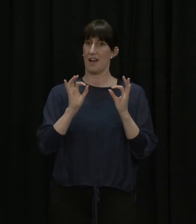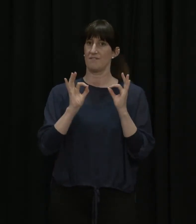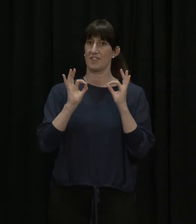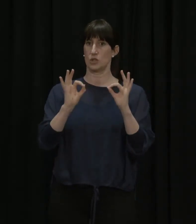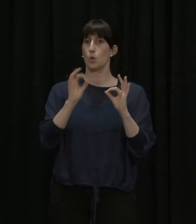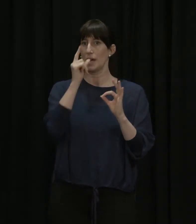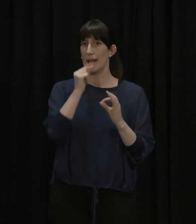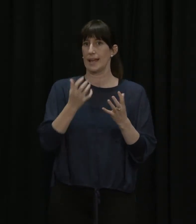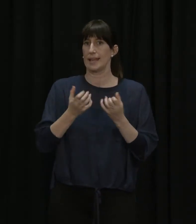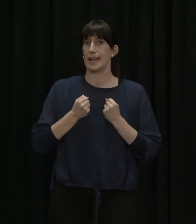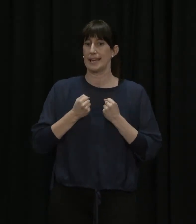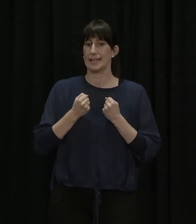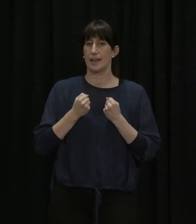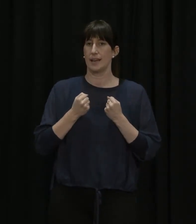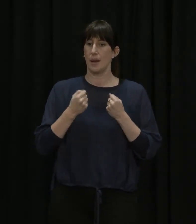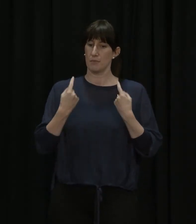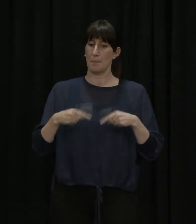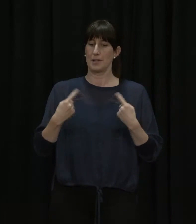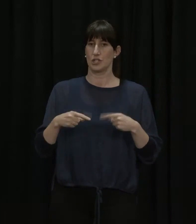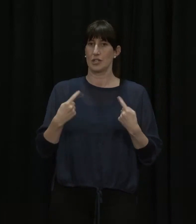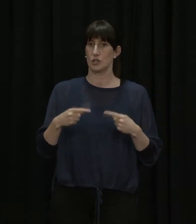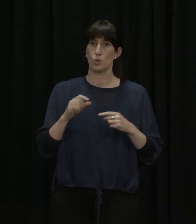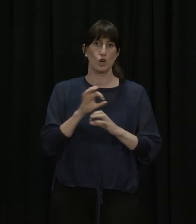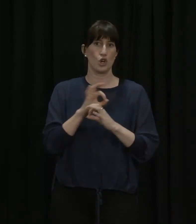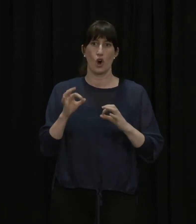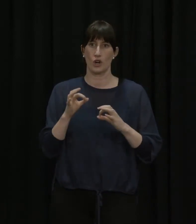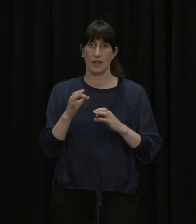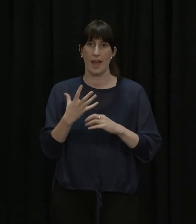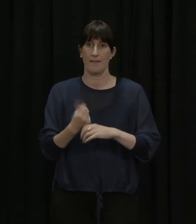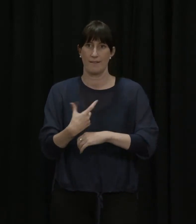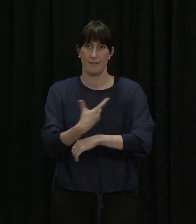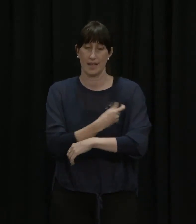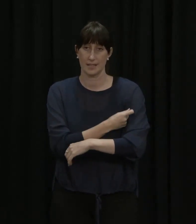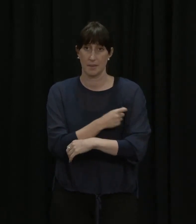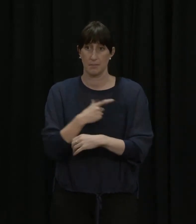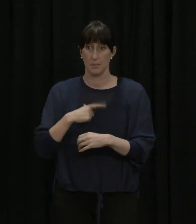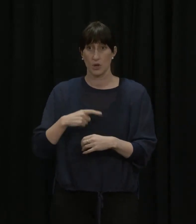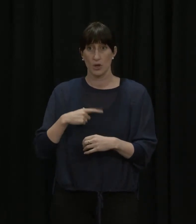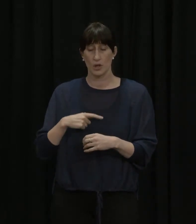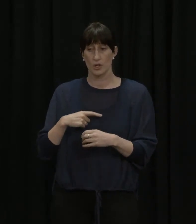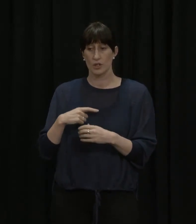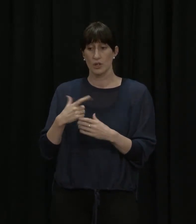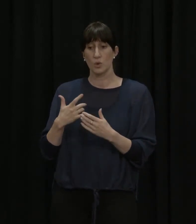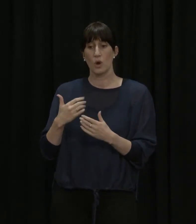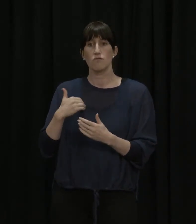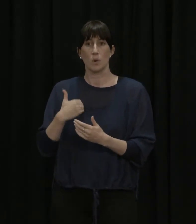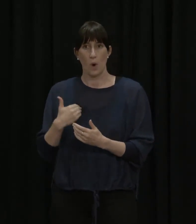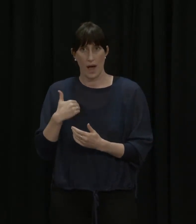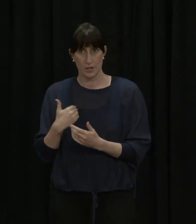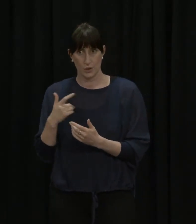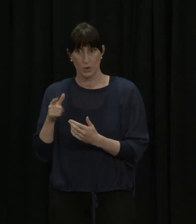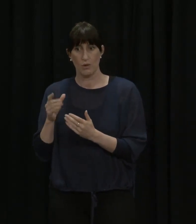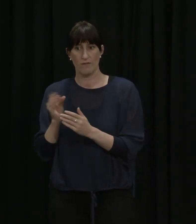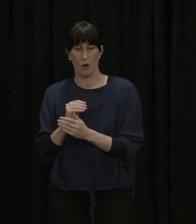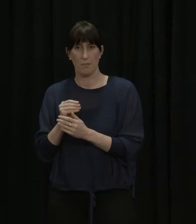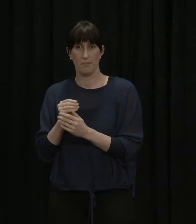yet open is the only valid process through which anyone